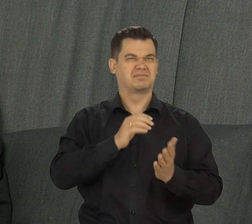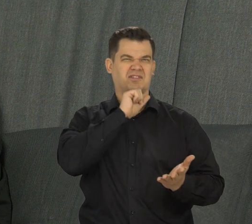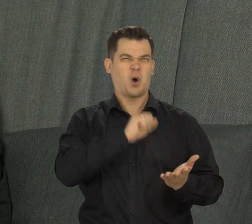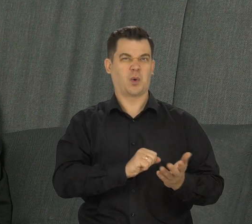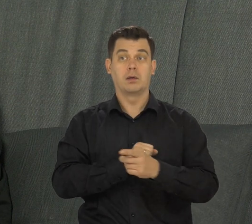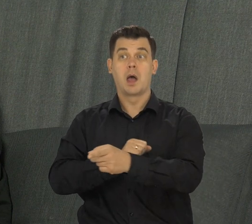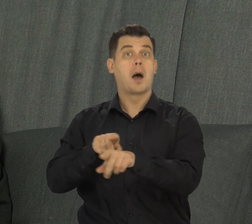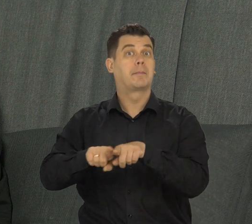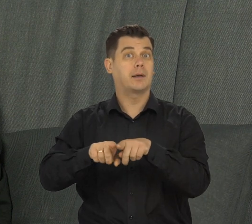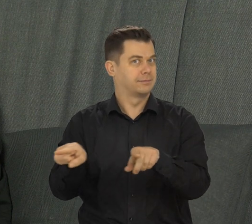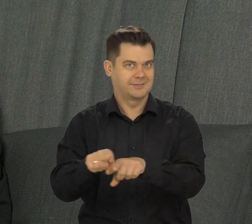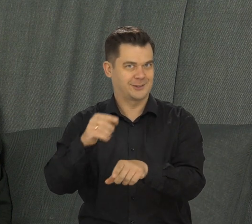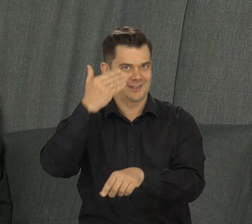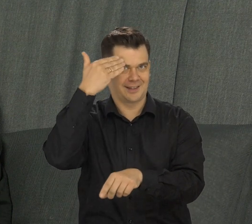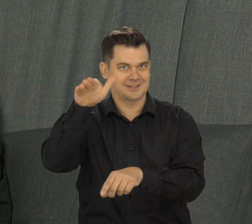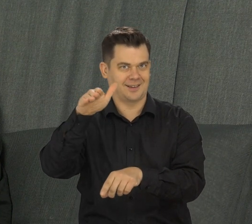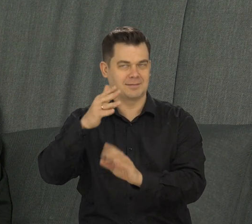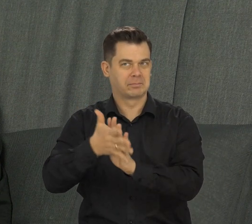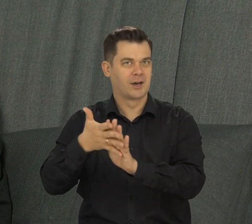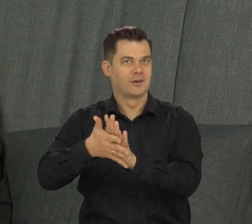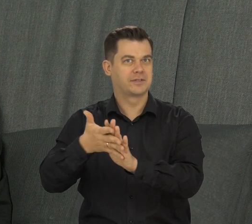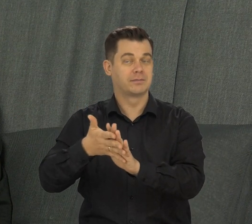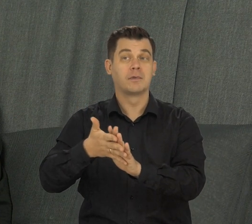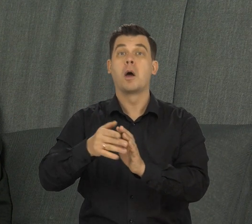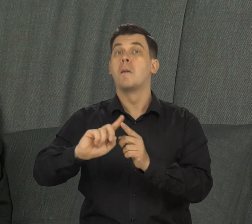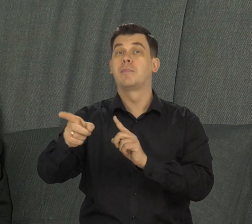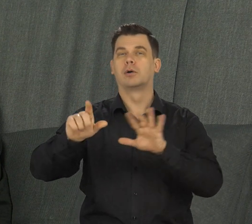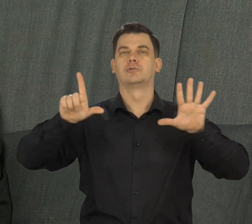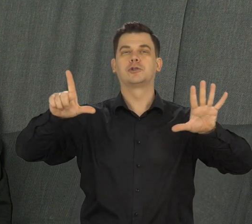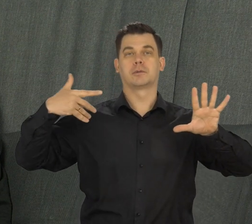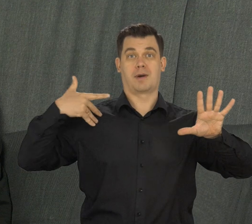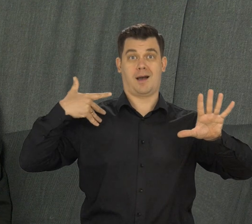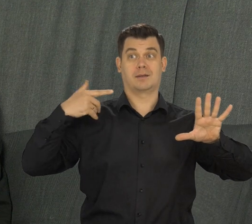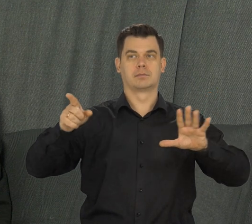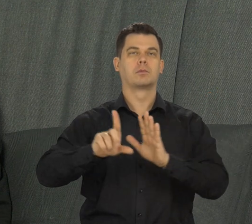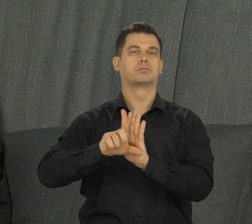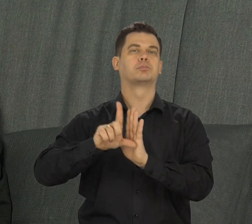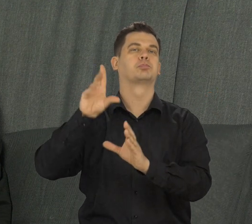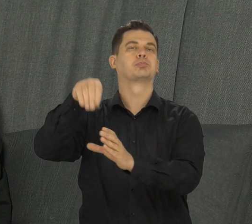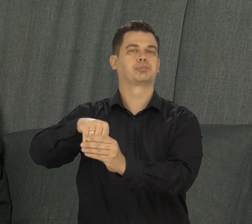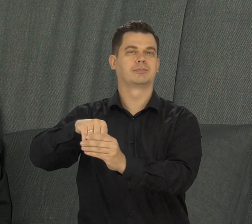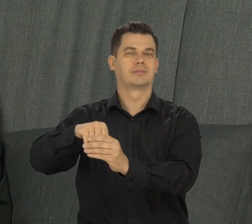Interestingly, neither did my brother. My brother started his education at the age of 7, when he went to a school for the deaf,